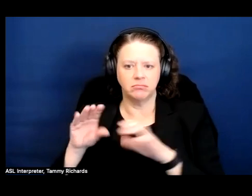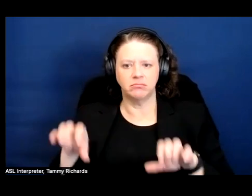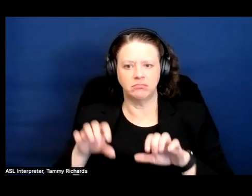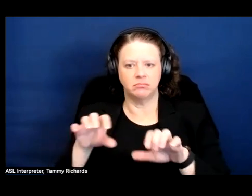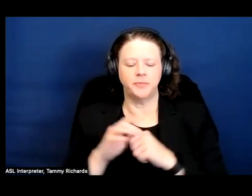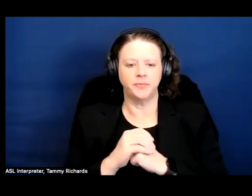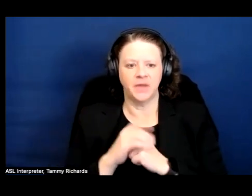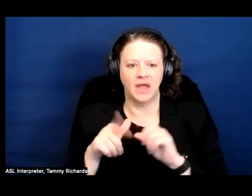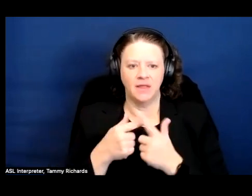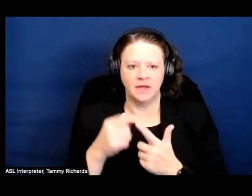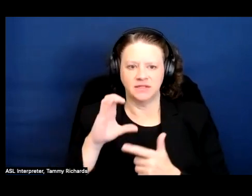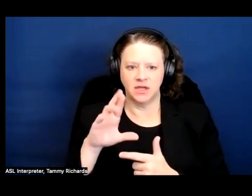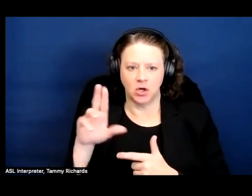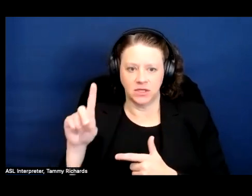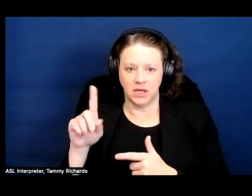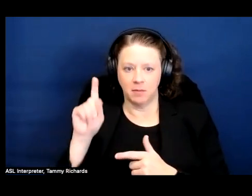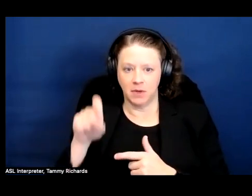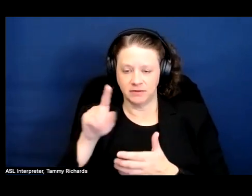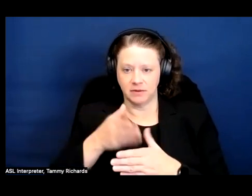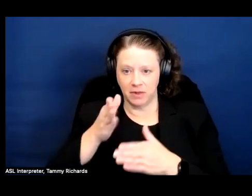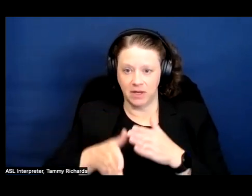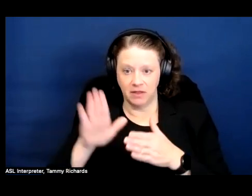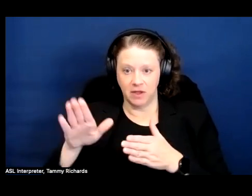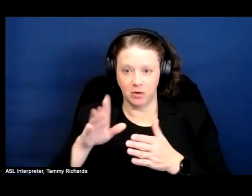third party type of assistance, this law is gonna be at play.